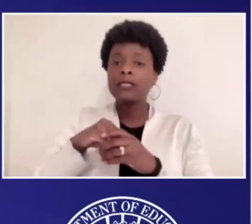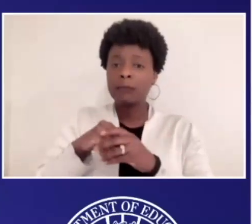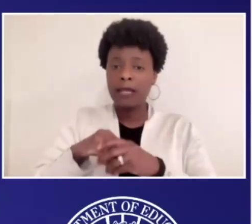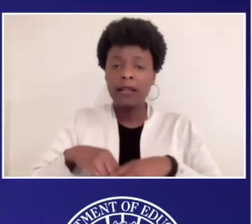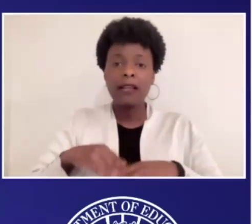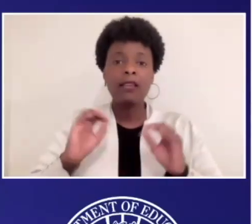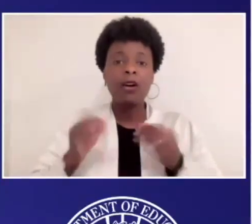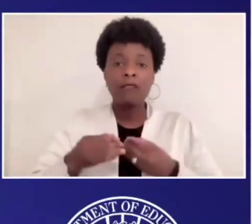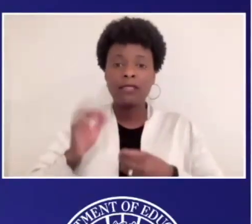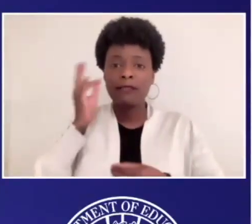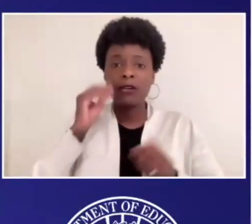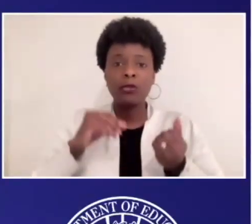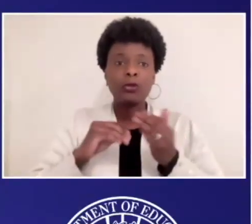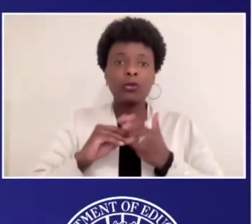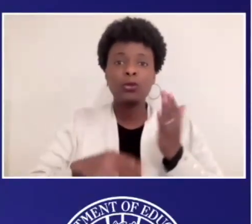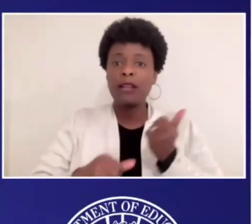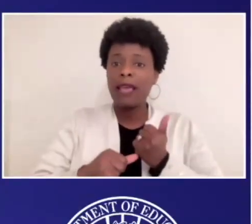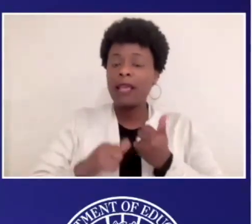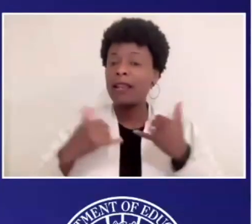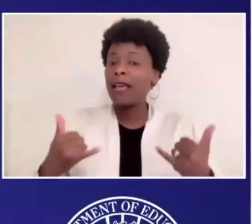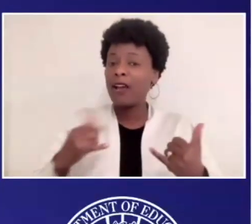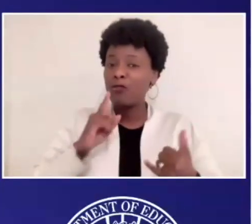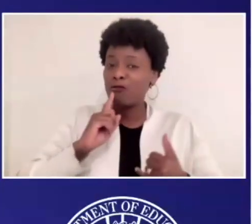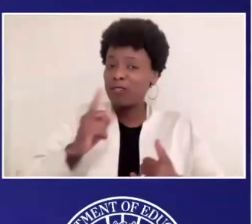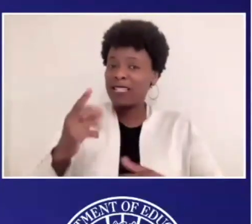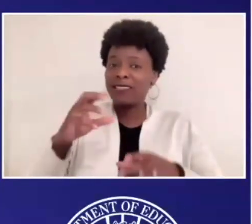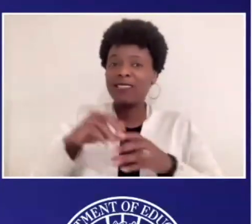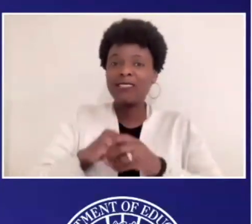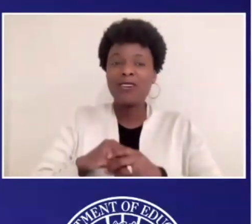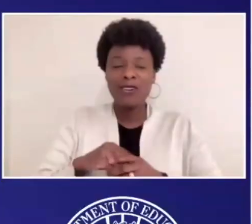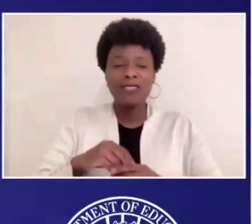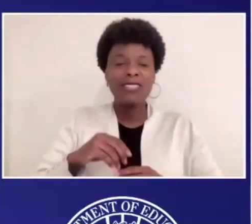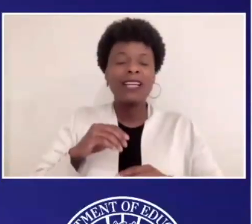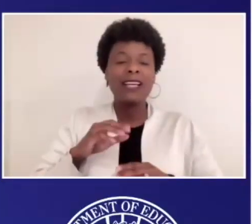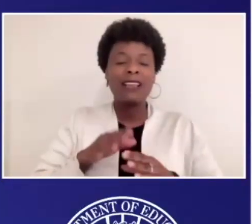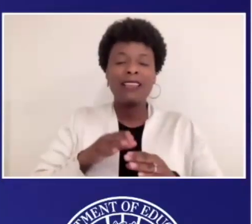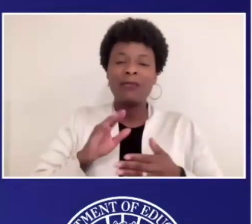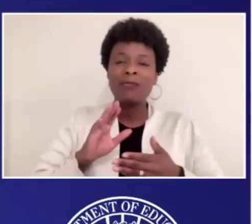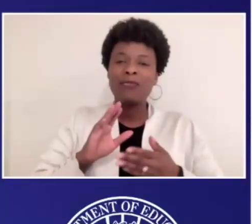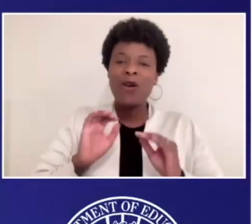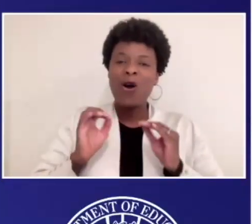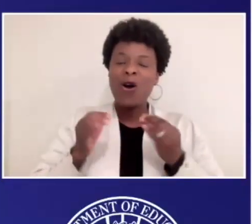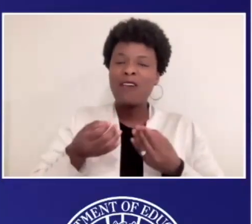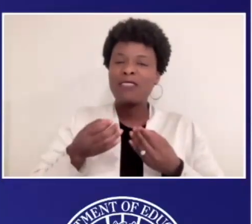Federal Student Aid, and now really participating when I'm in the Office of Postsecondary Education. Thanks for making it fun.